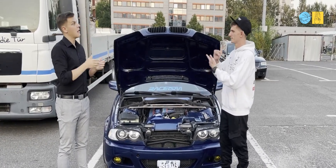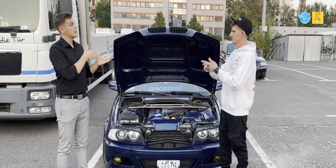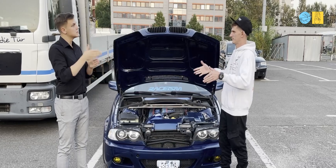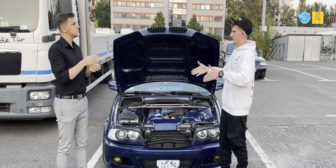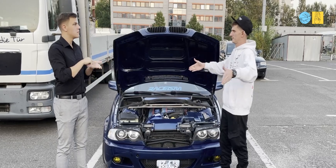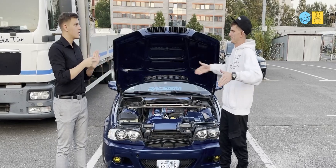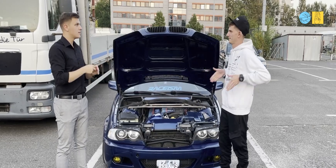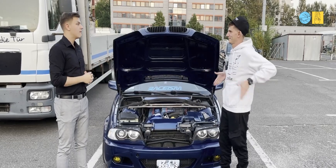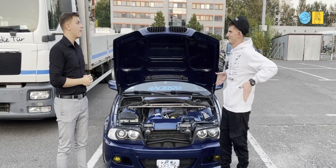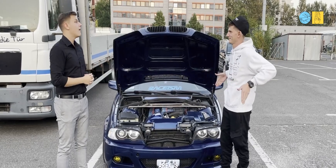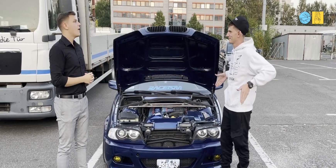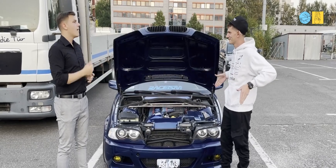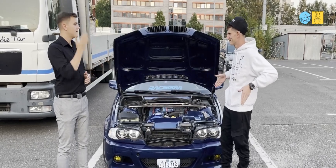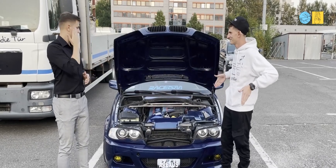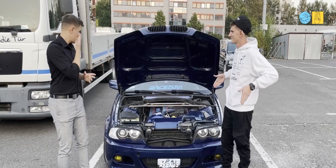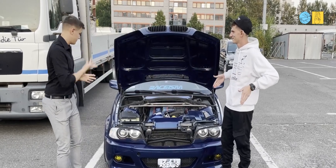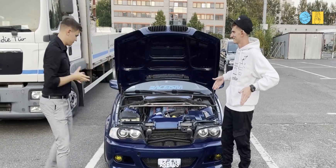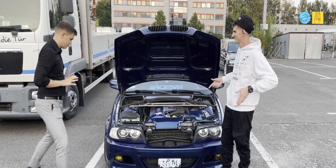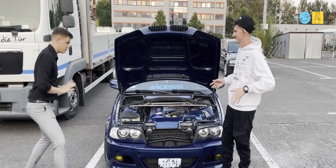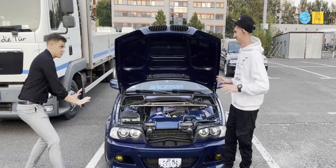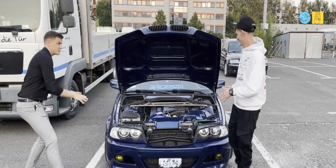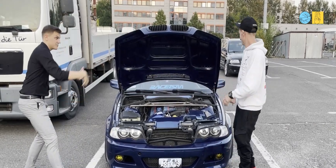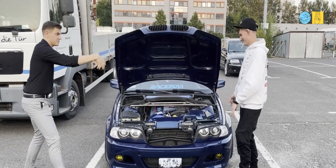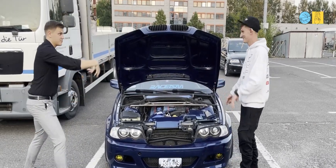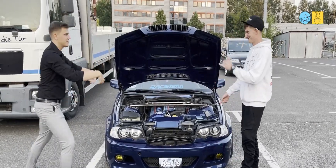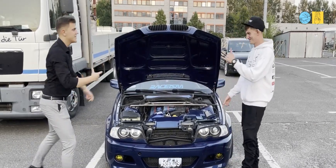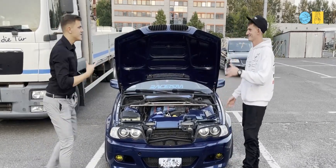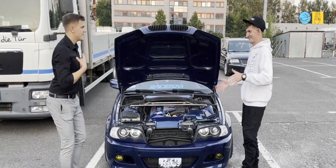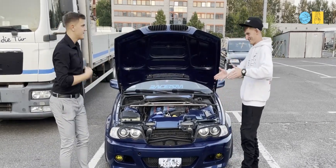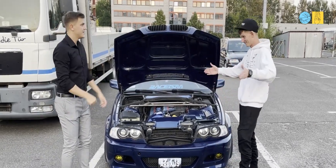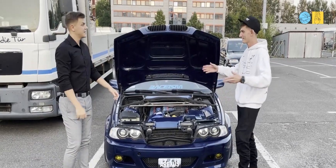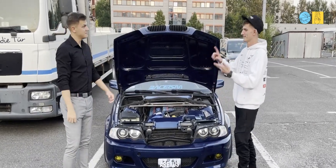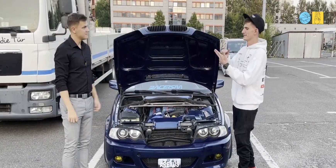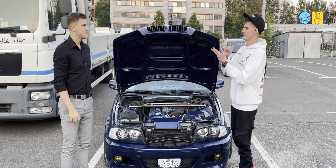[G]: Yes, widenings, wheel